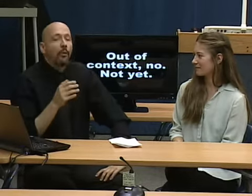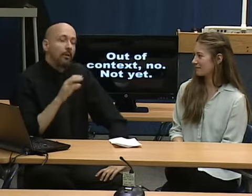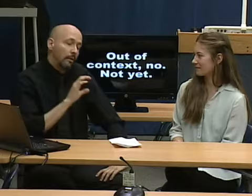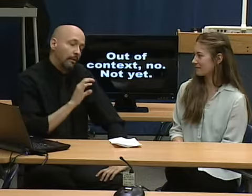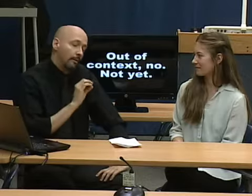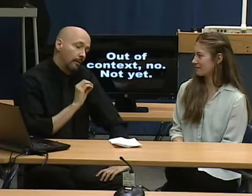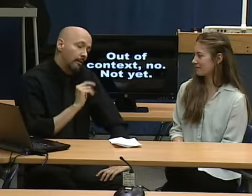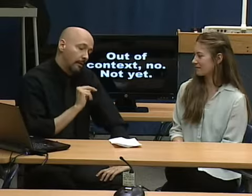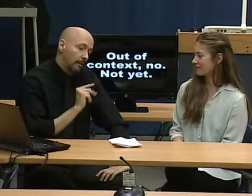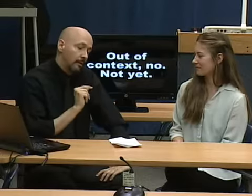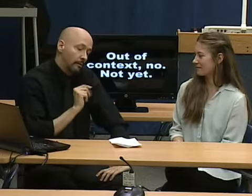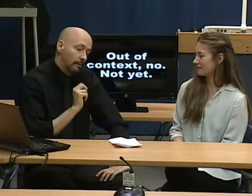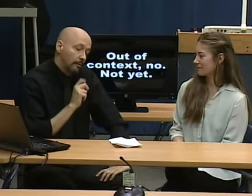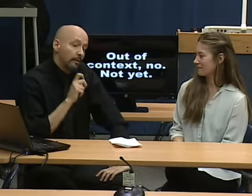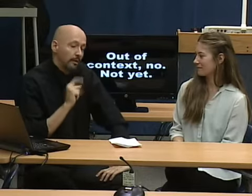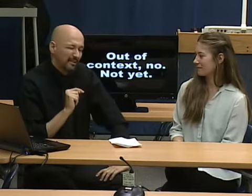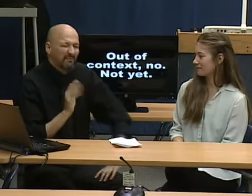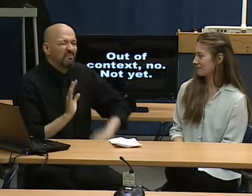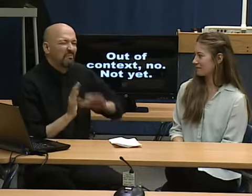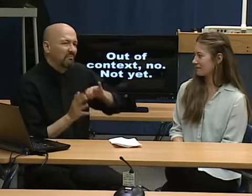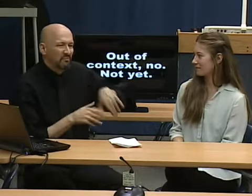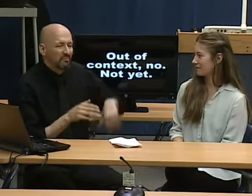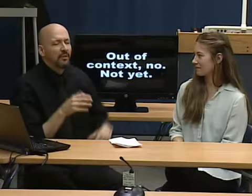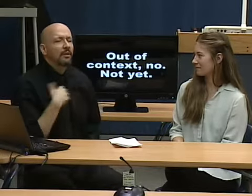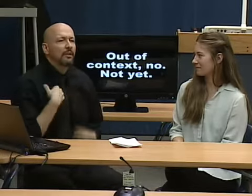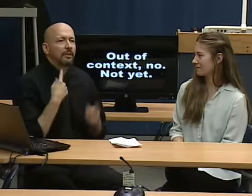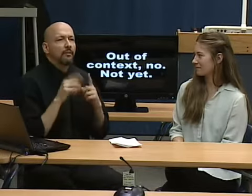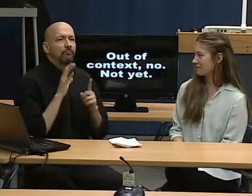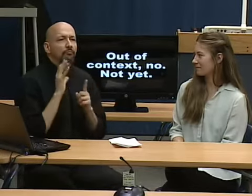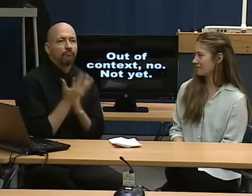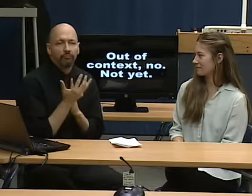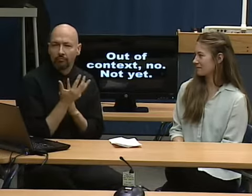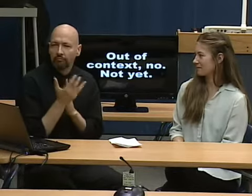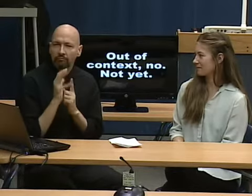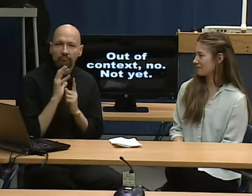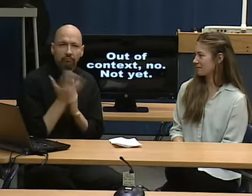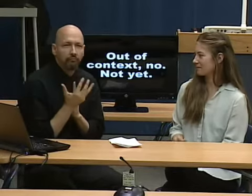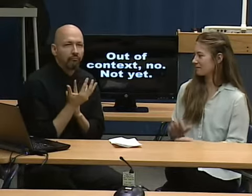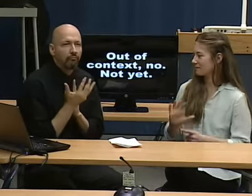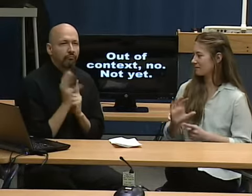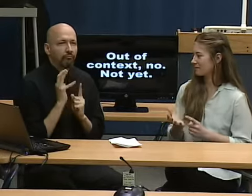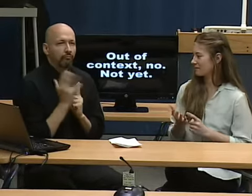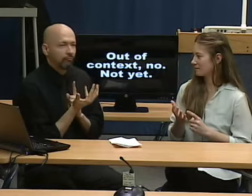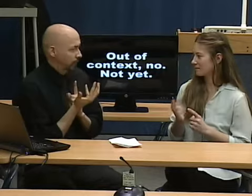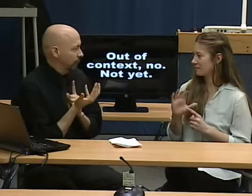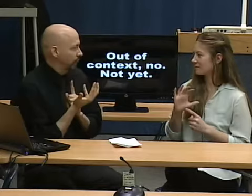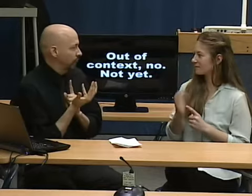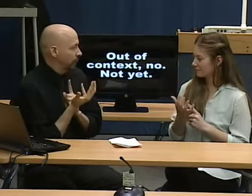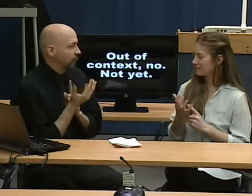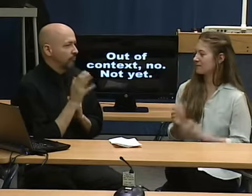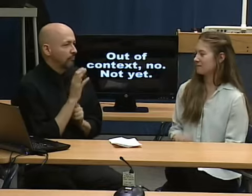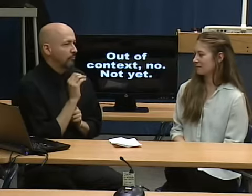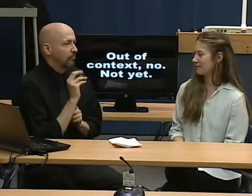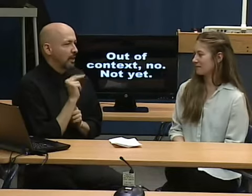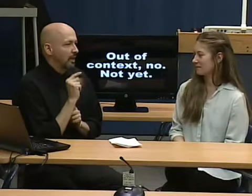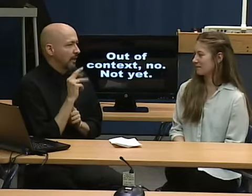Or C-O-N-T-E-X-T. Set that aside for now. We can also add this sign for "context." Context. C-O-N-T-E-X-T